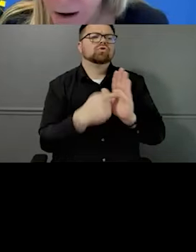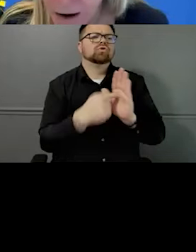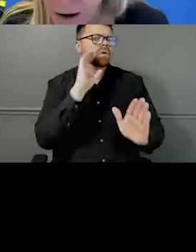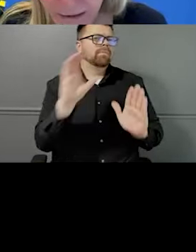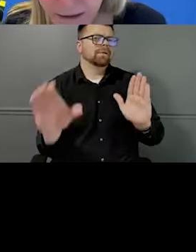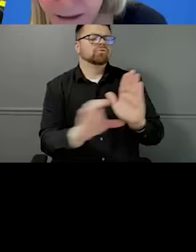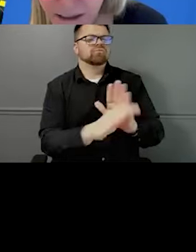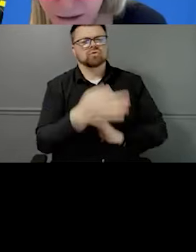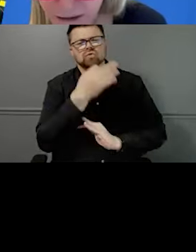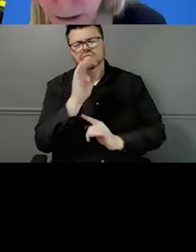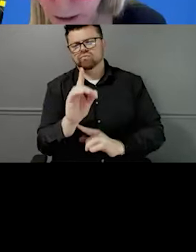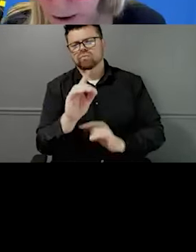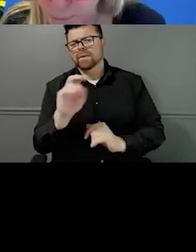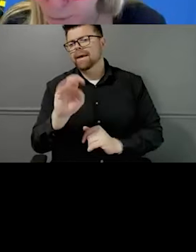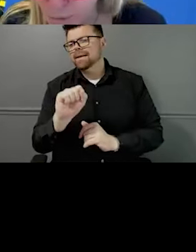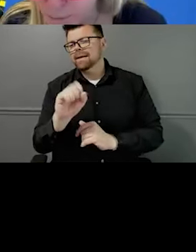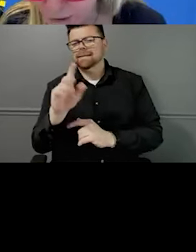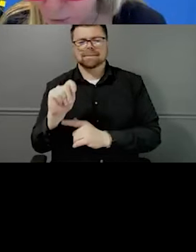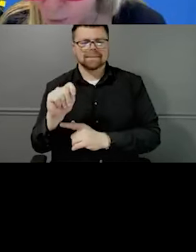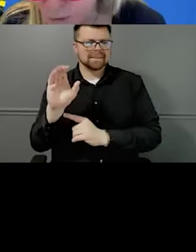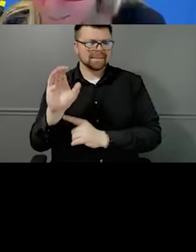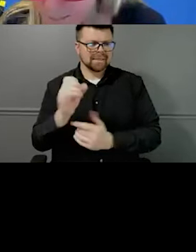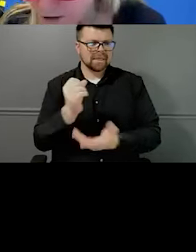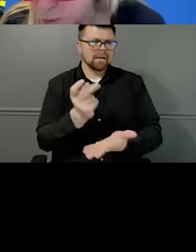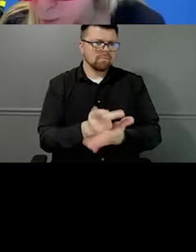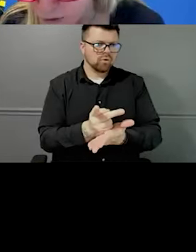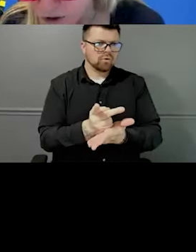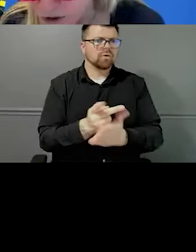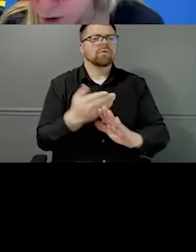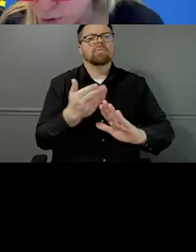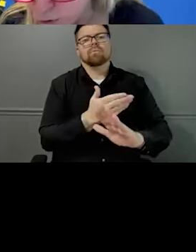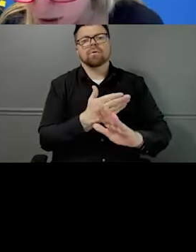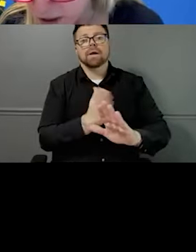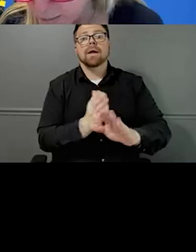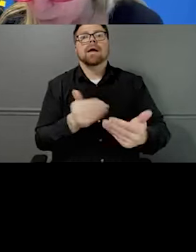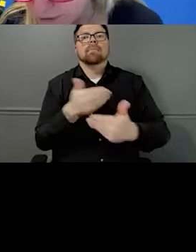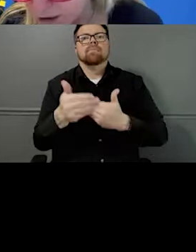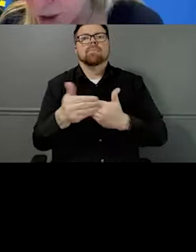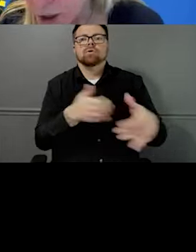NSTC approved pre-award and post-award disclosure tables,